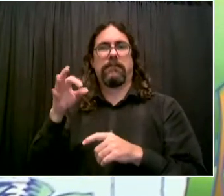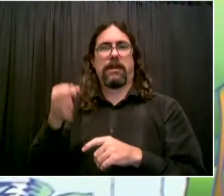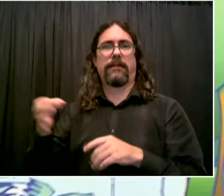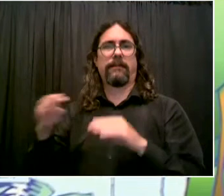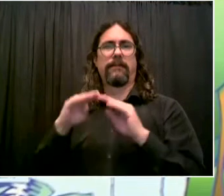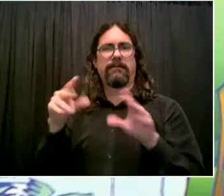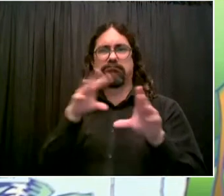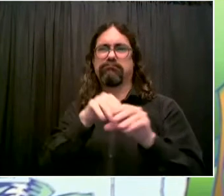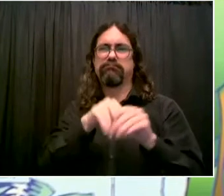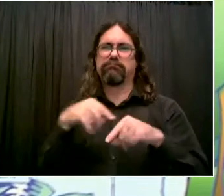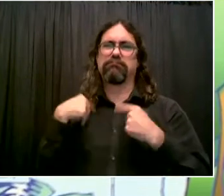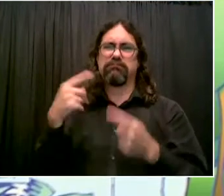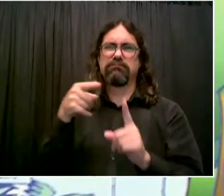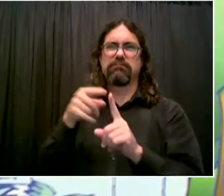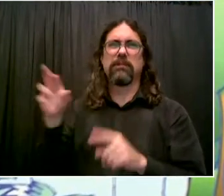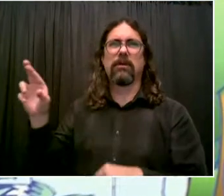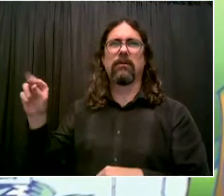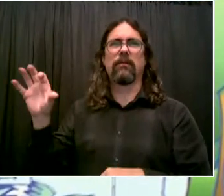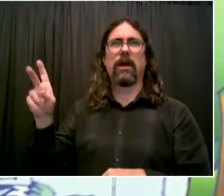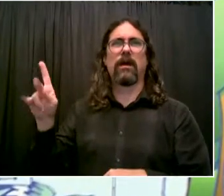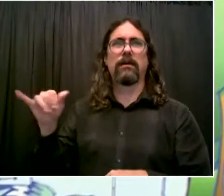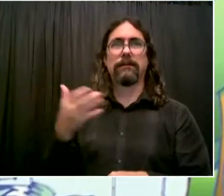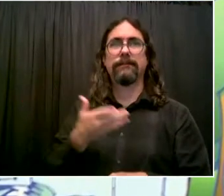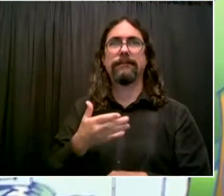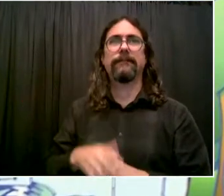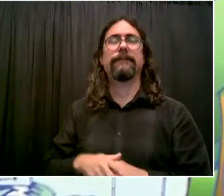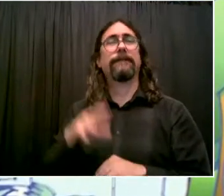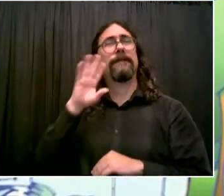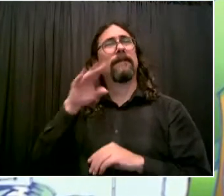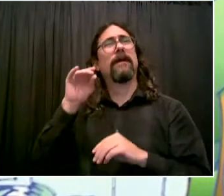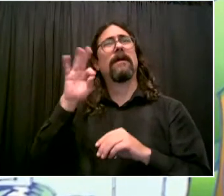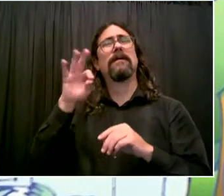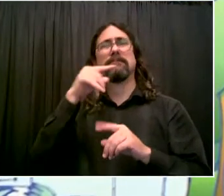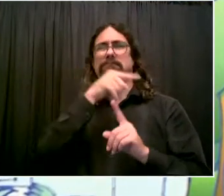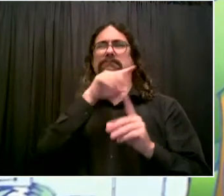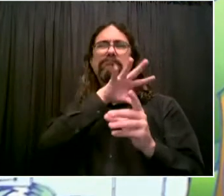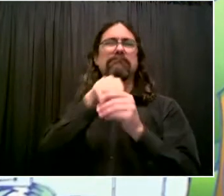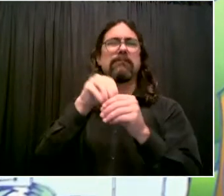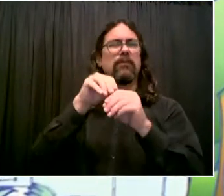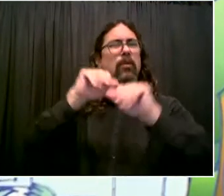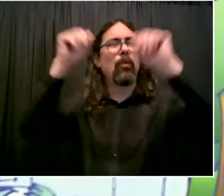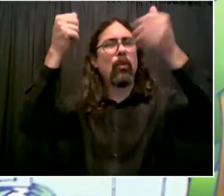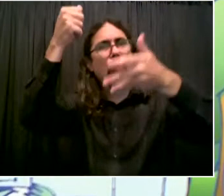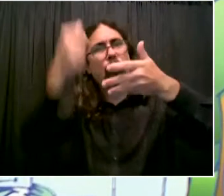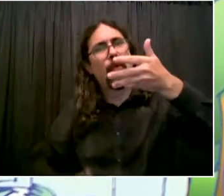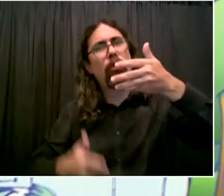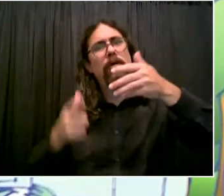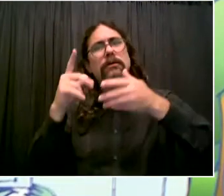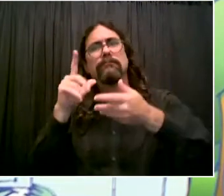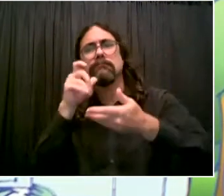ALL NEW YORK CITY IS ONE OF THE REASON ALL THESE AMAZING ARTISTS